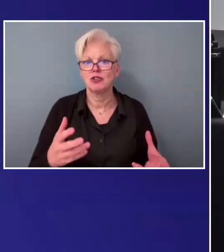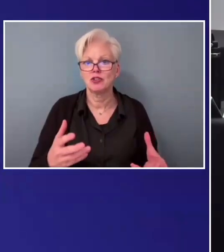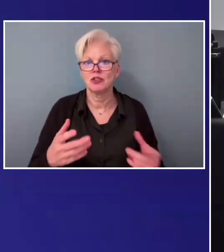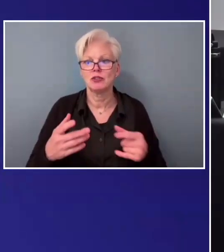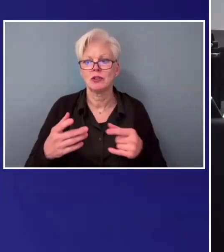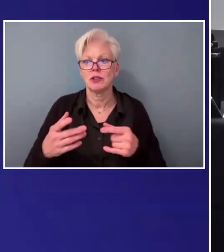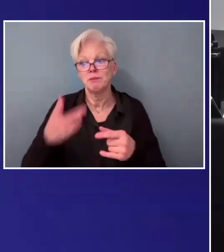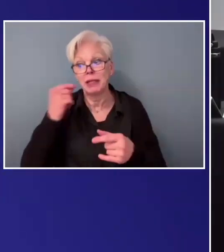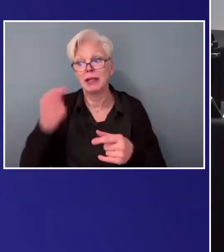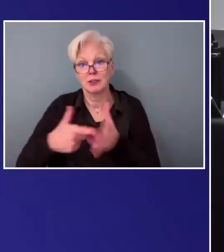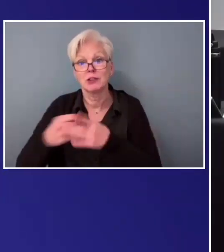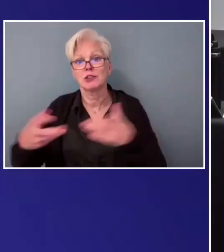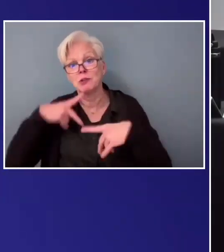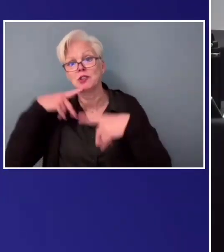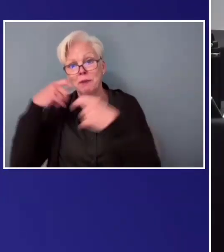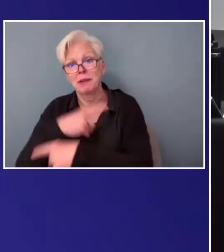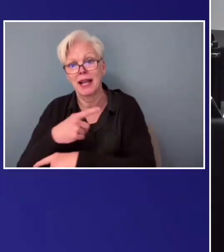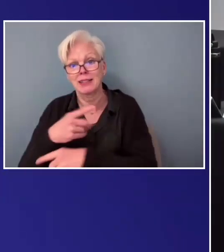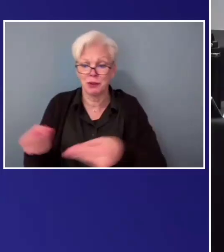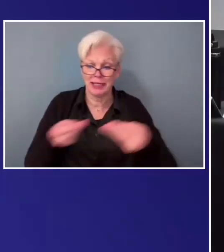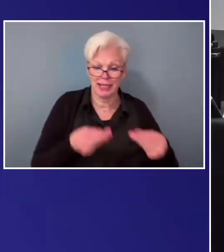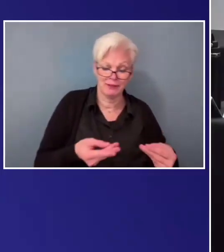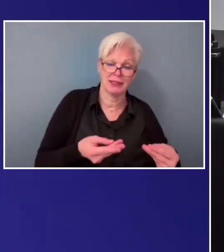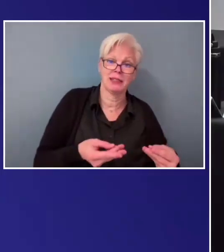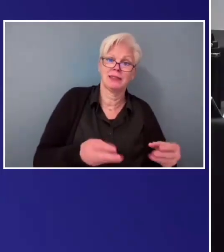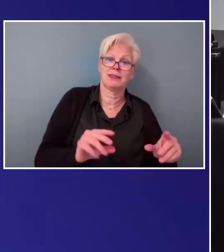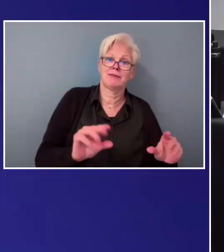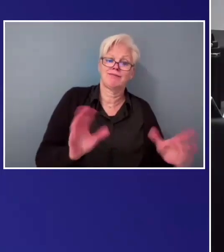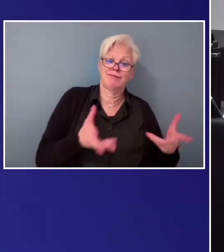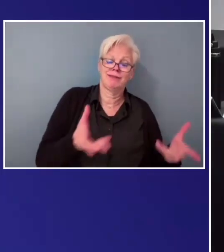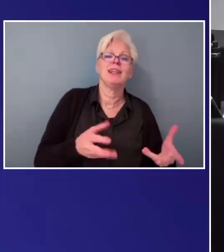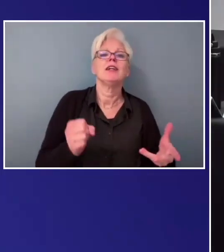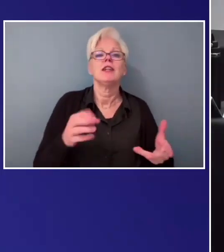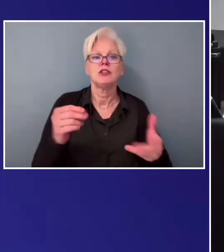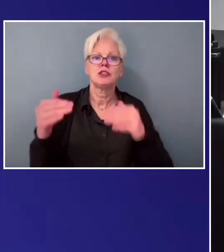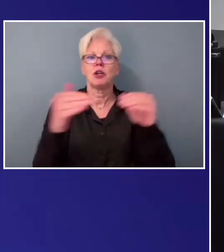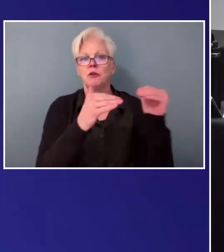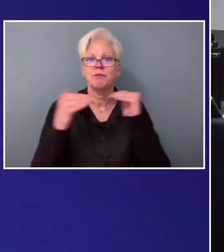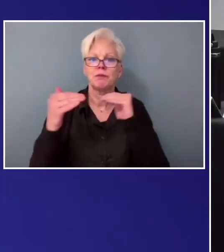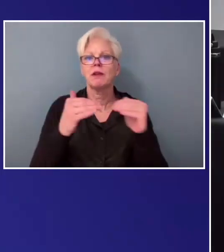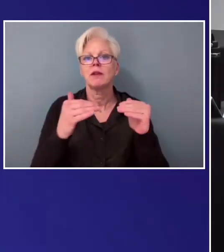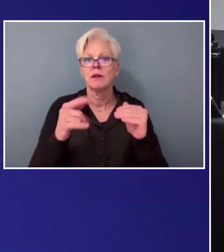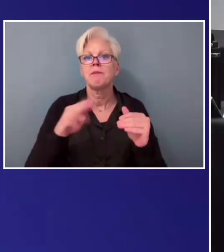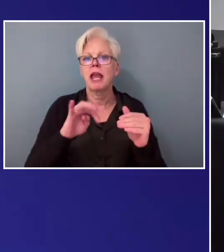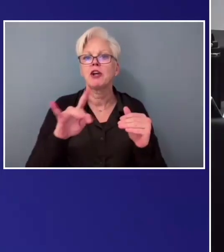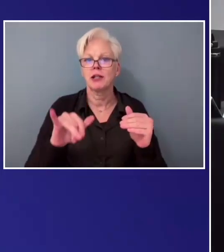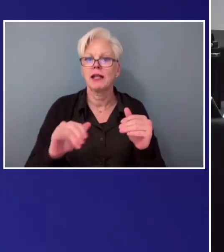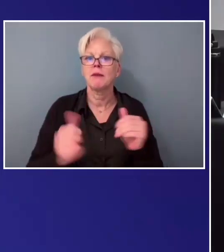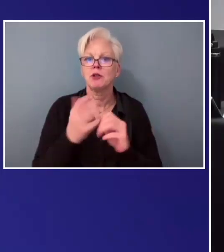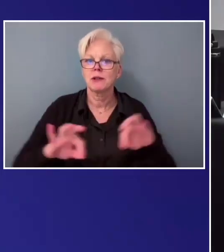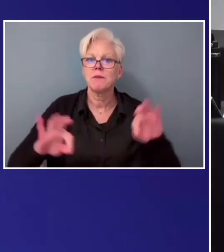that it entails, the parody became the strongest argument for maintaining that across all sectors.